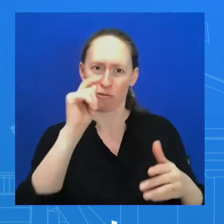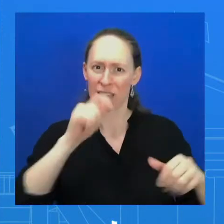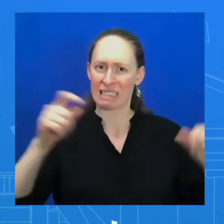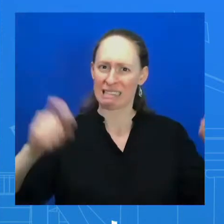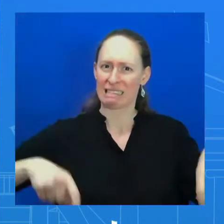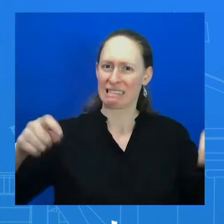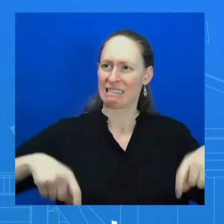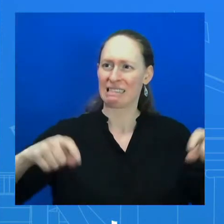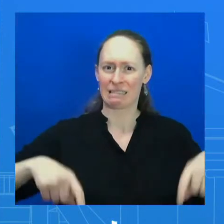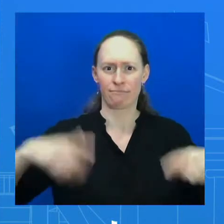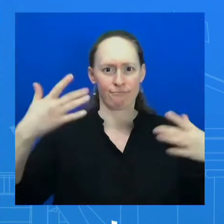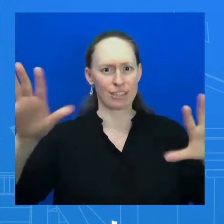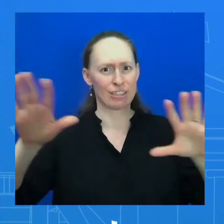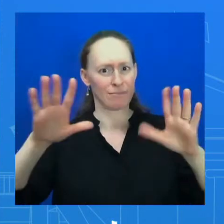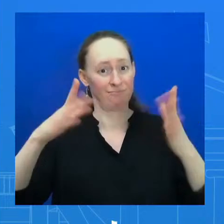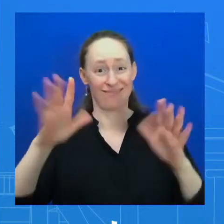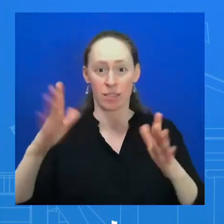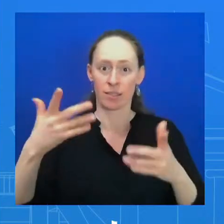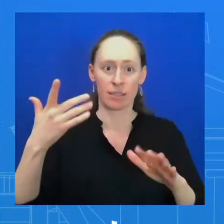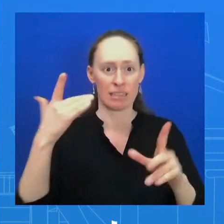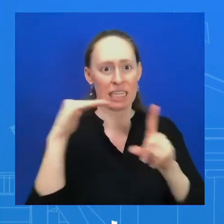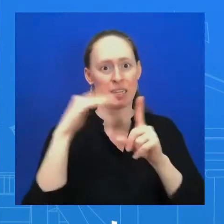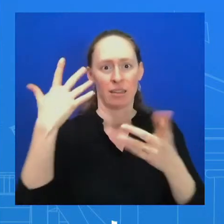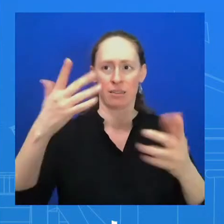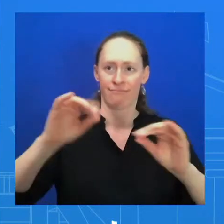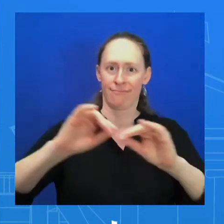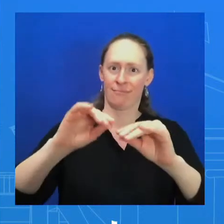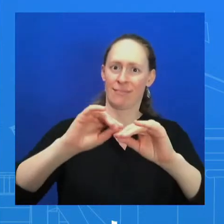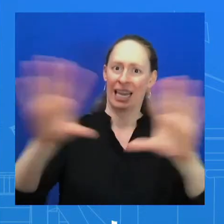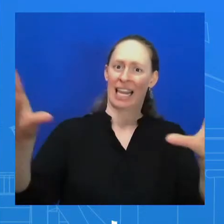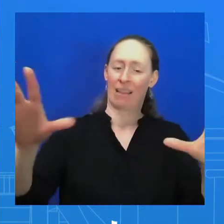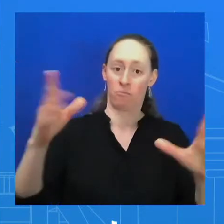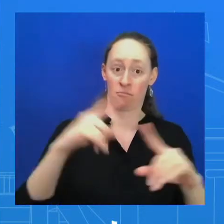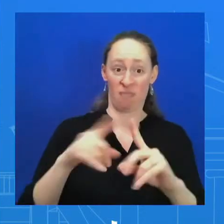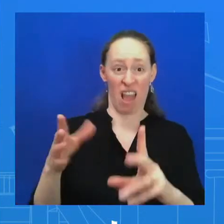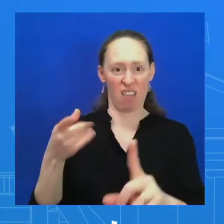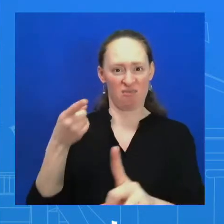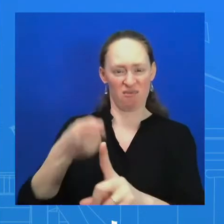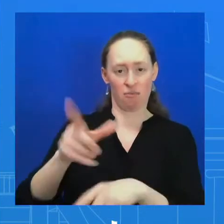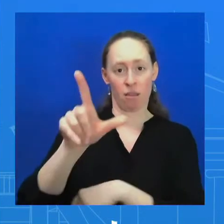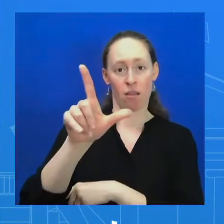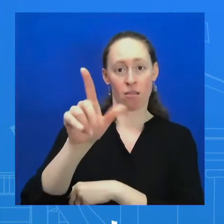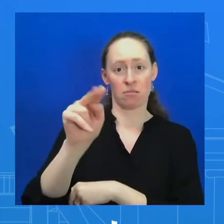This LNG temporary pause doesn't have as high of a ho- pro- -- profile.